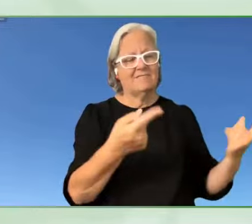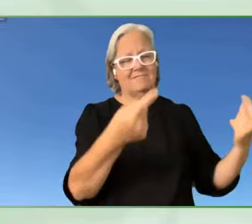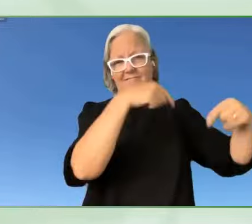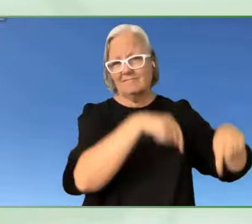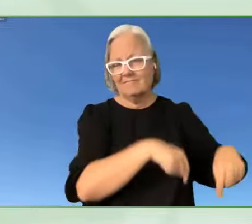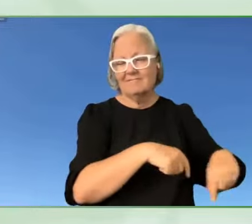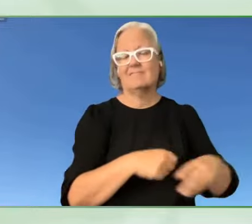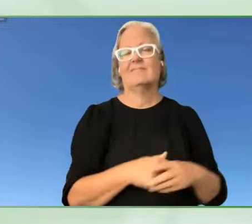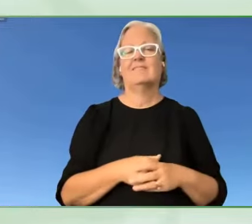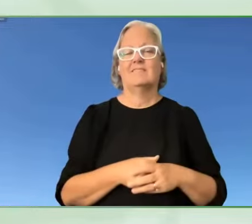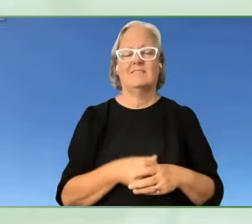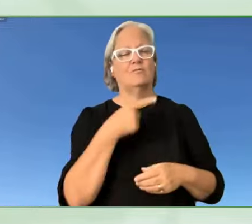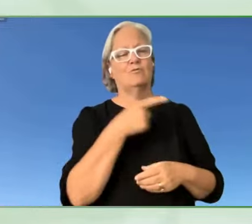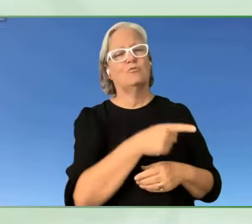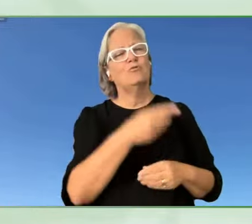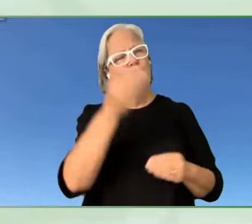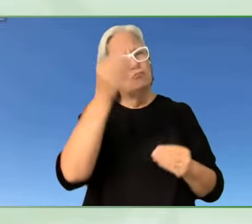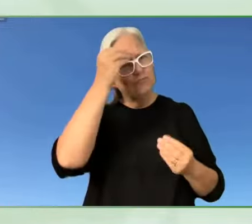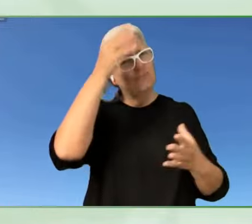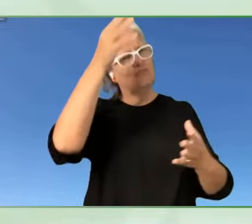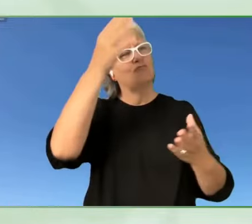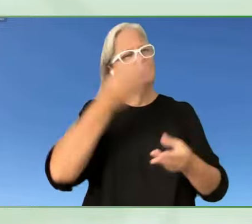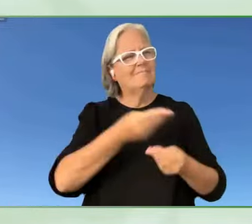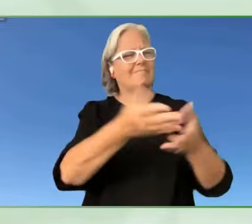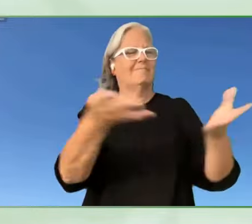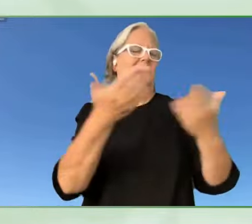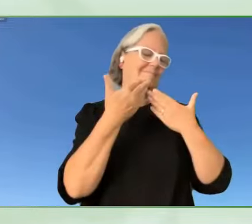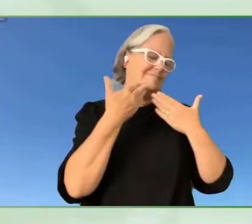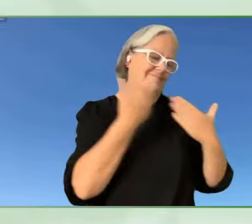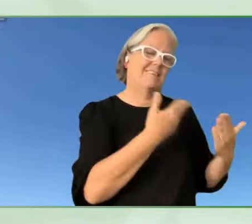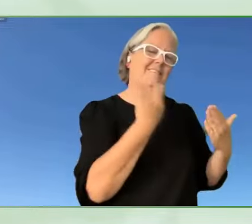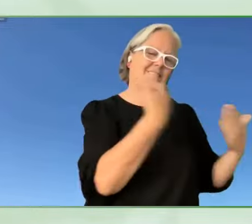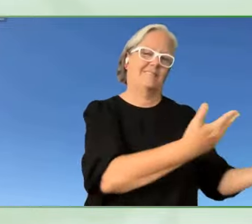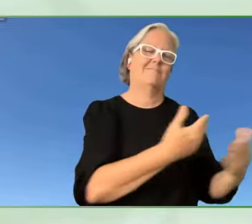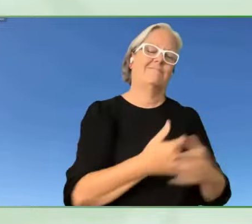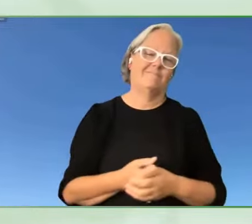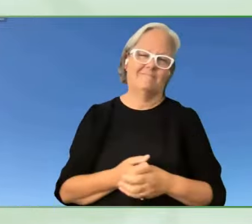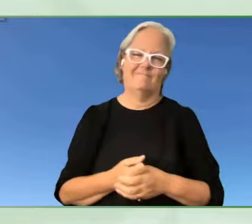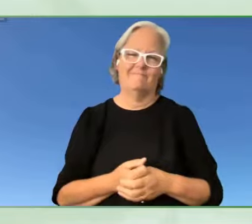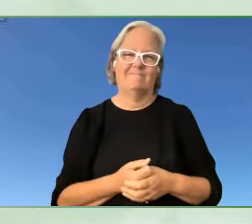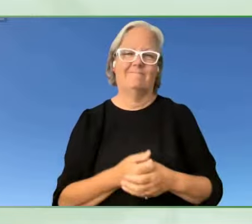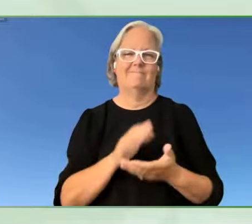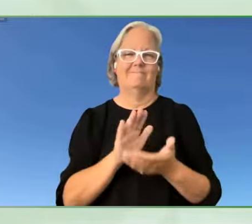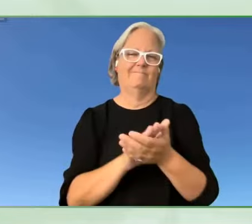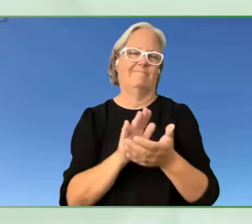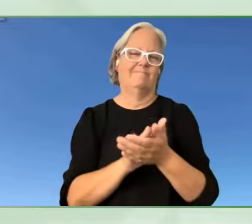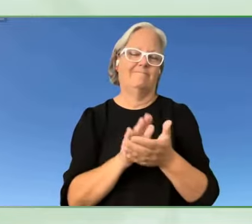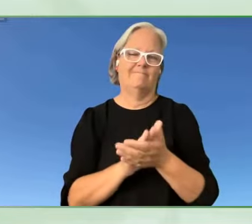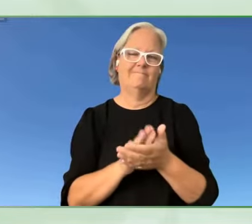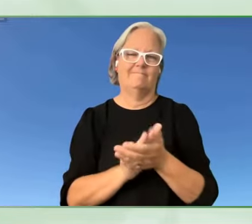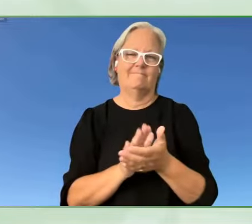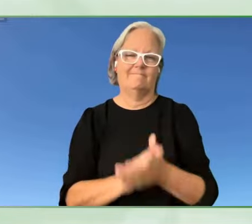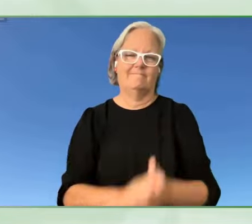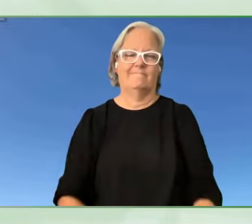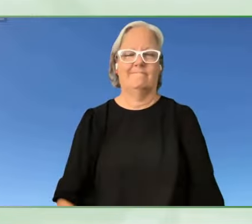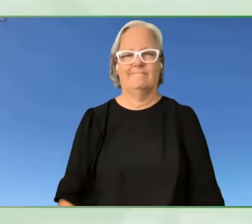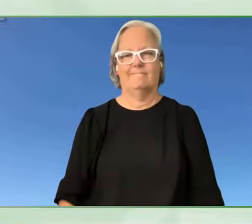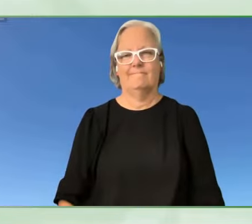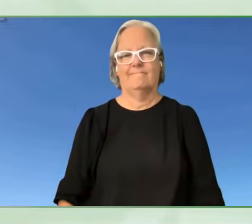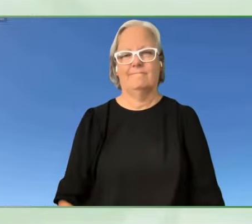Because Universal Design insists on the one thing we share as humans is that we live with, we all live with different and changing abilities throughout our lifetime. So, working with Universal Design, or working with accessibility, are working with two very different approaches to the way we actually approach the design of our society. As well as education. They are not mutually sort of... Exclusive. They are interrelated.